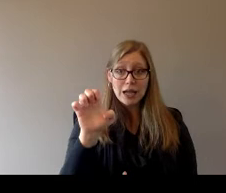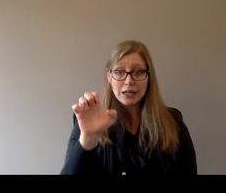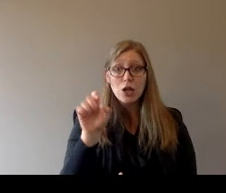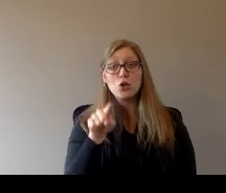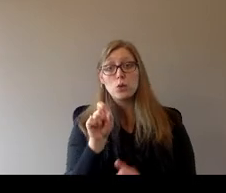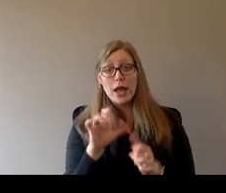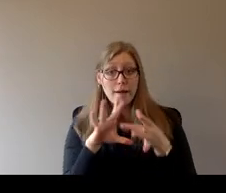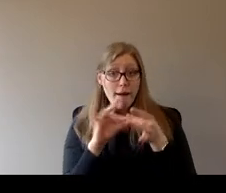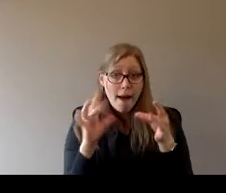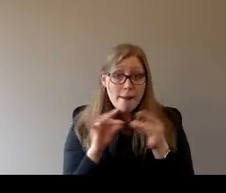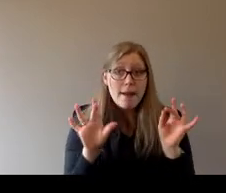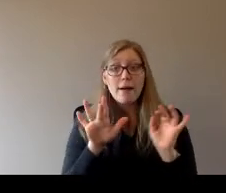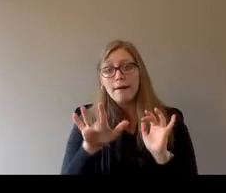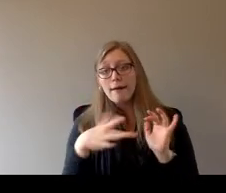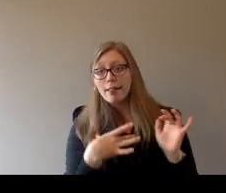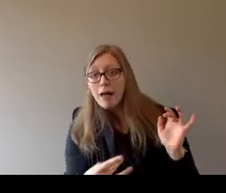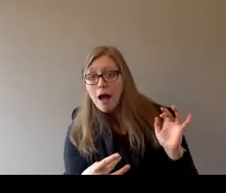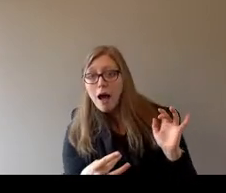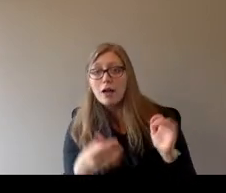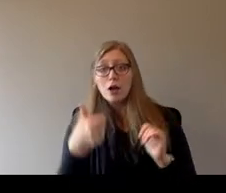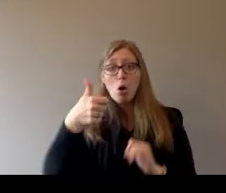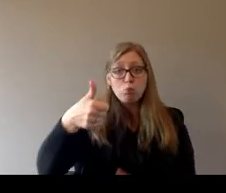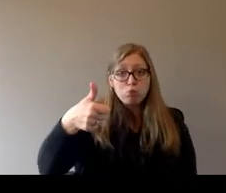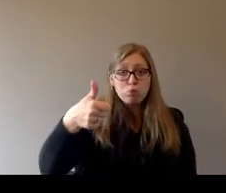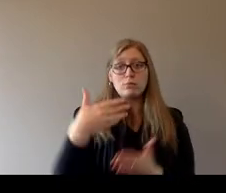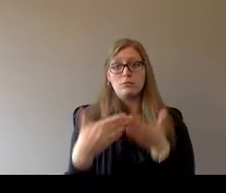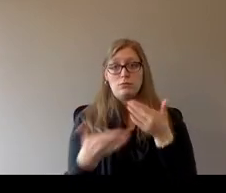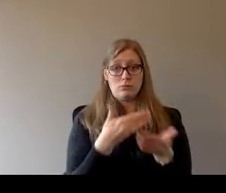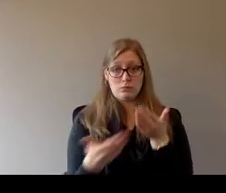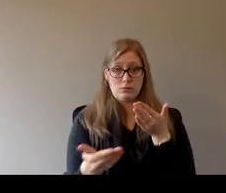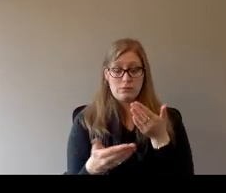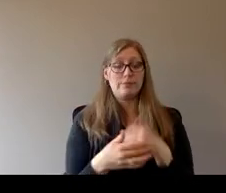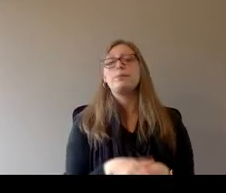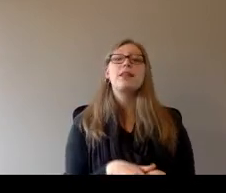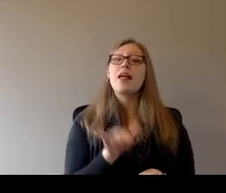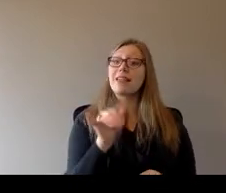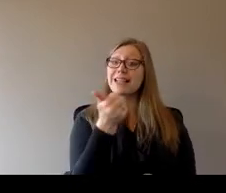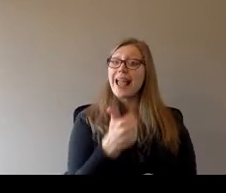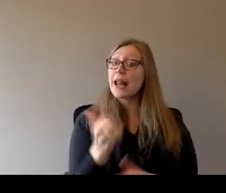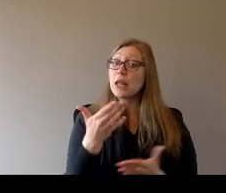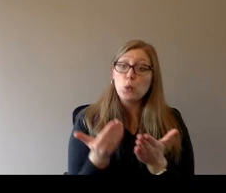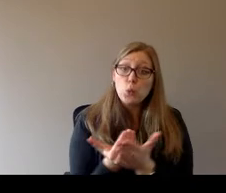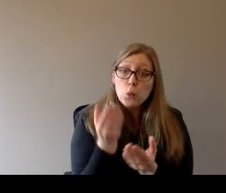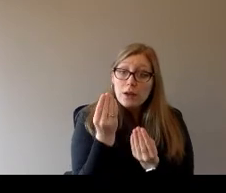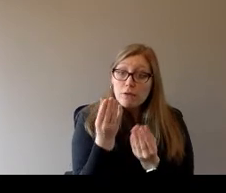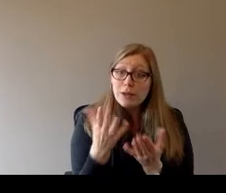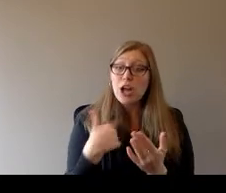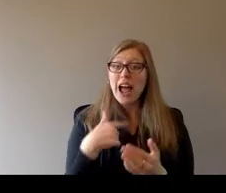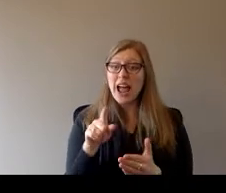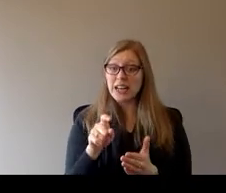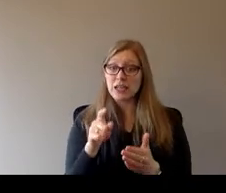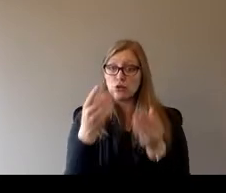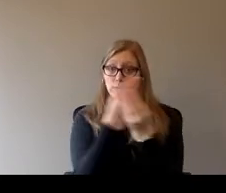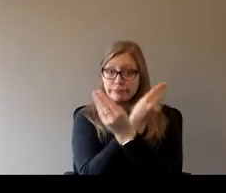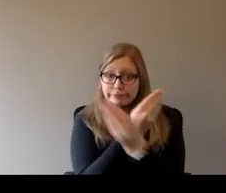This is where I'm going to post any new information that I need to get out to all of my classes